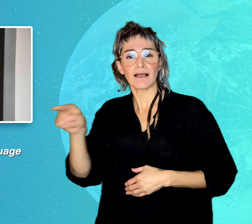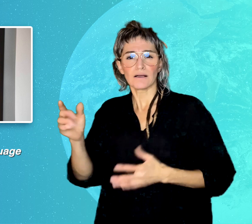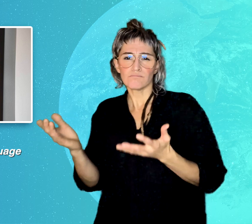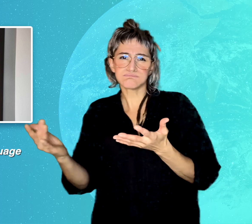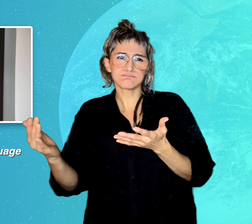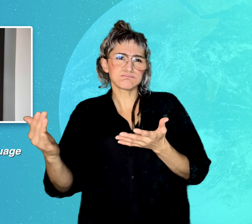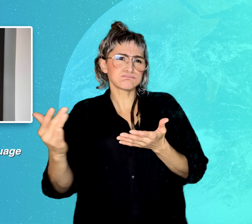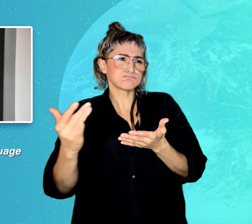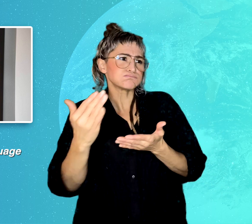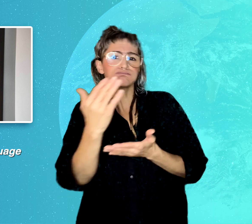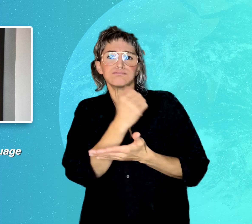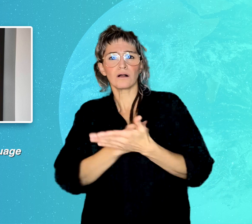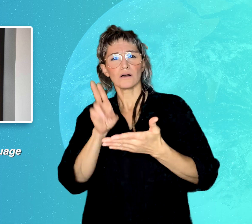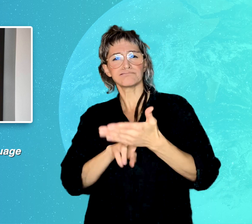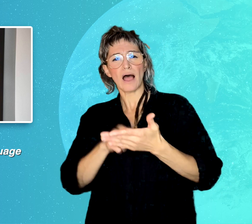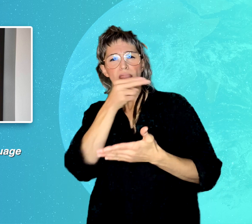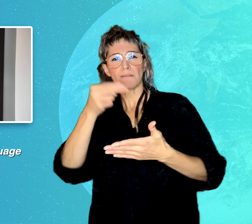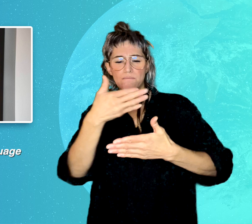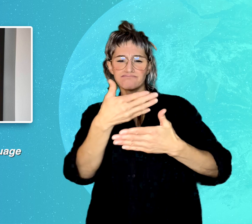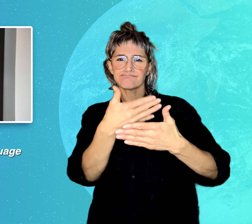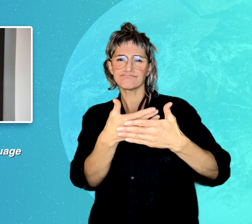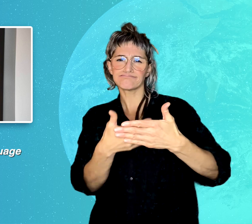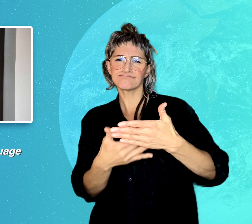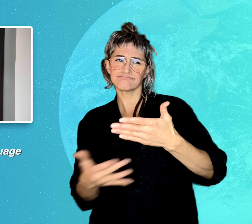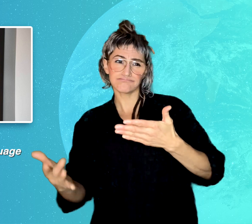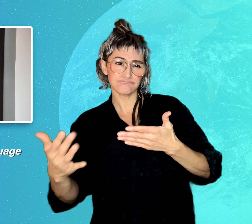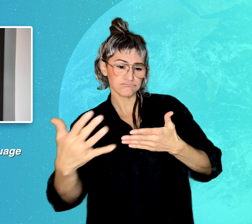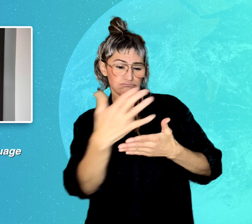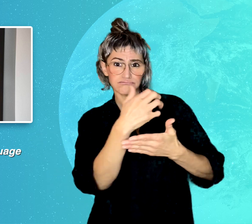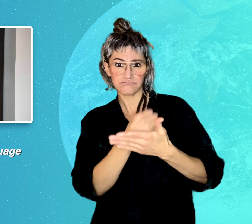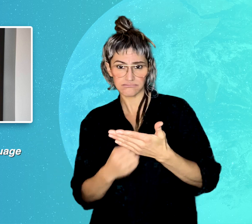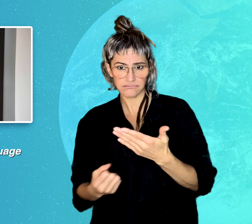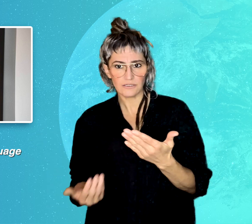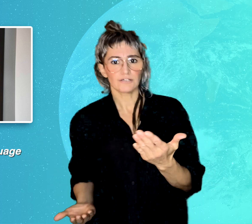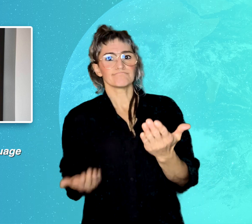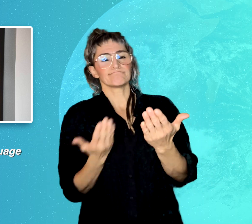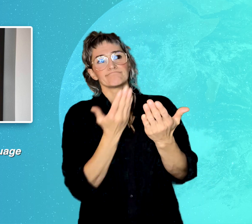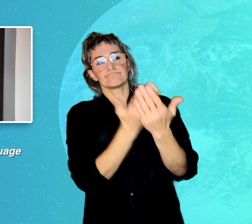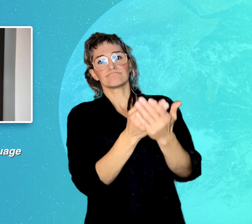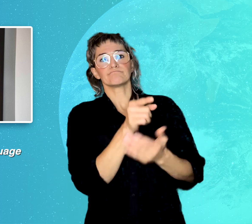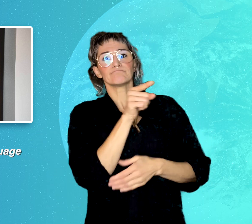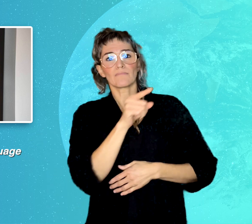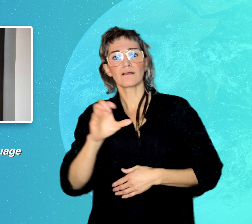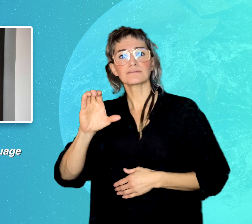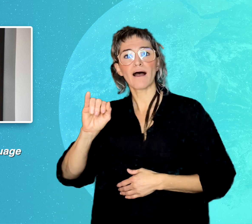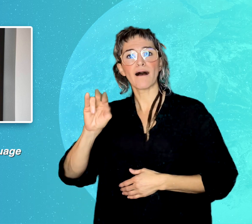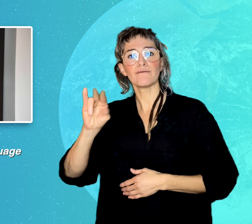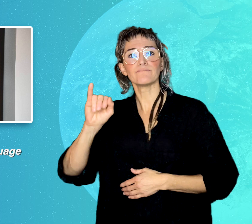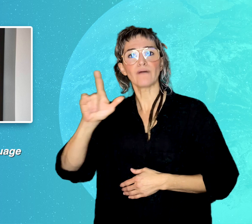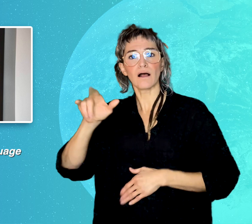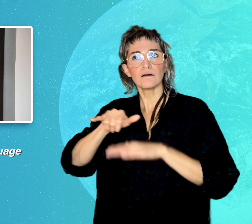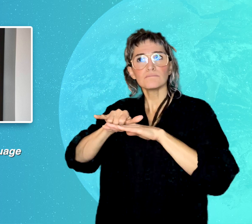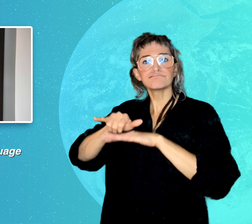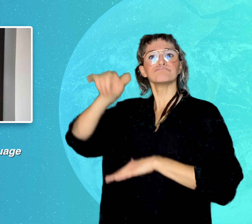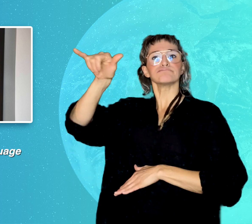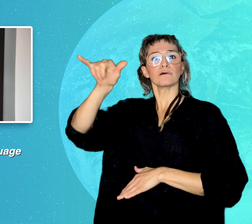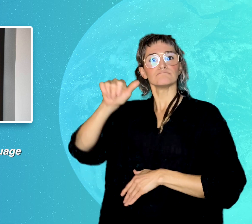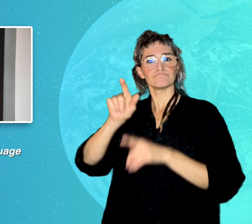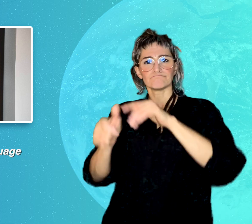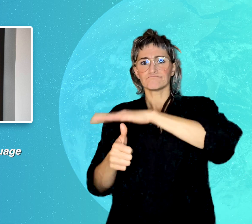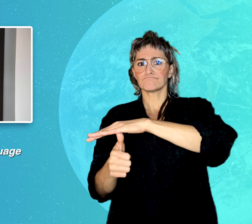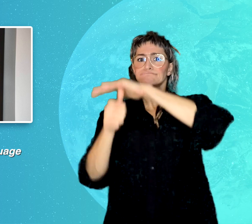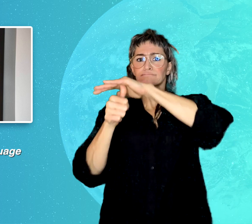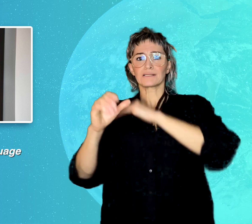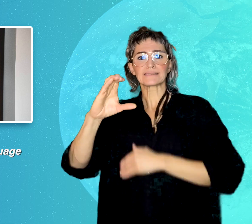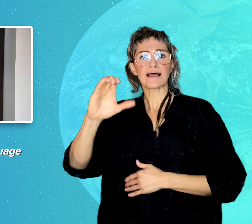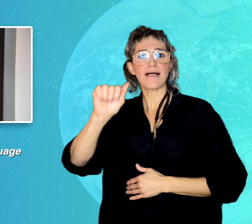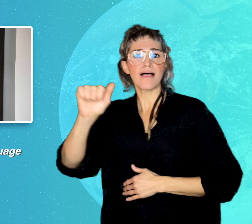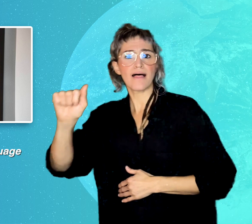Aviation Authority (CAA) to include NZSL in safety videos,